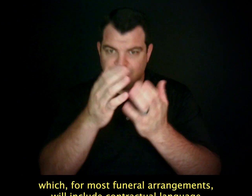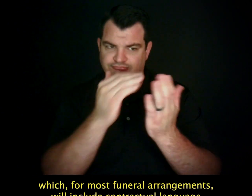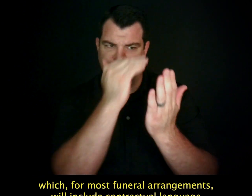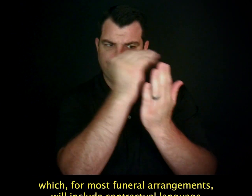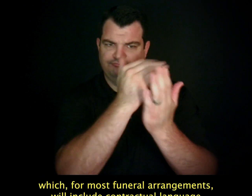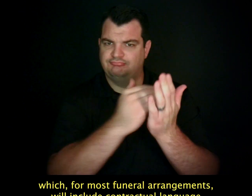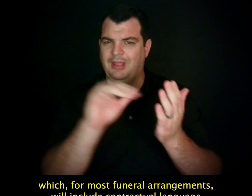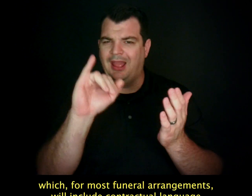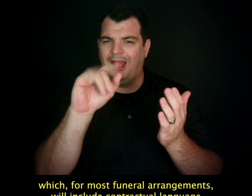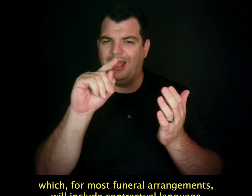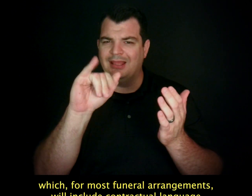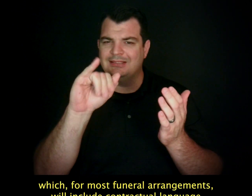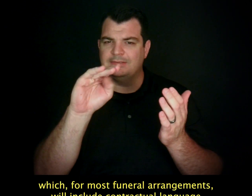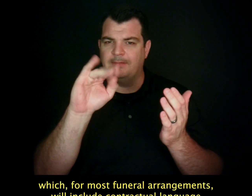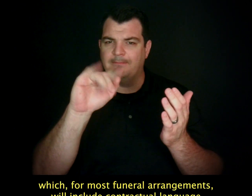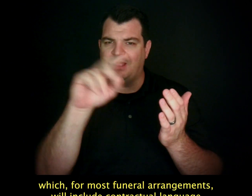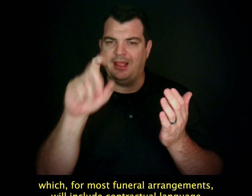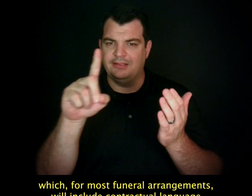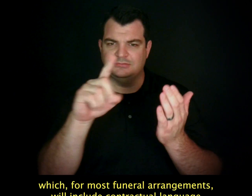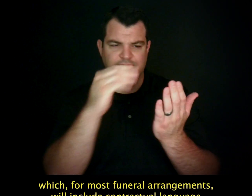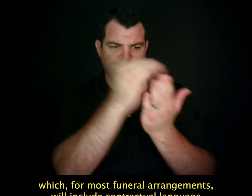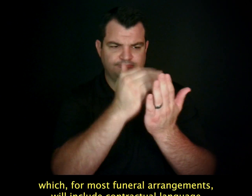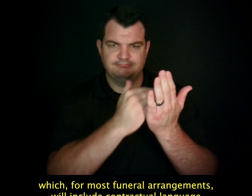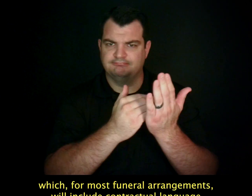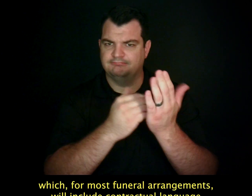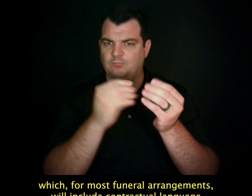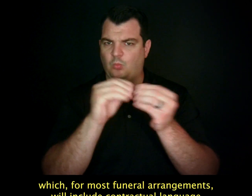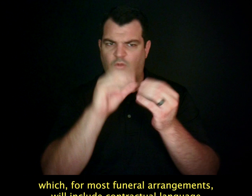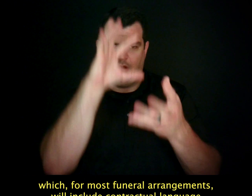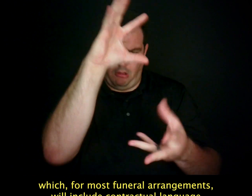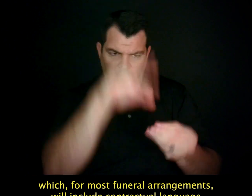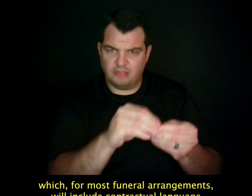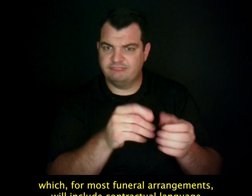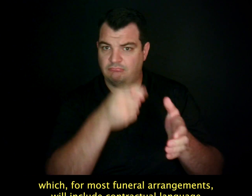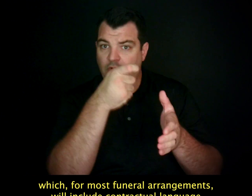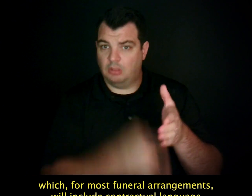which, for most funeral arrangements, will include contractual language